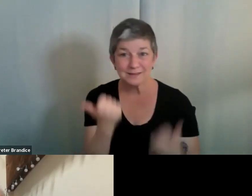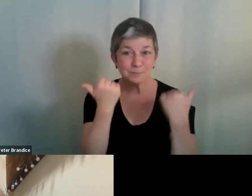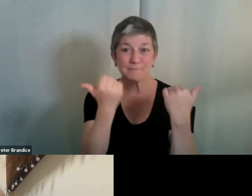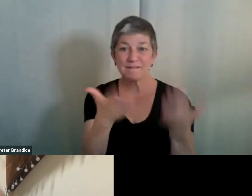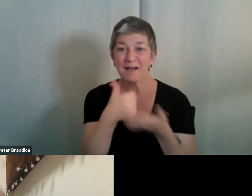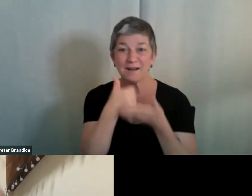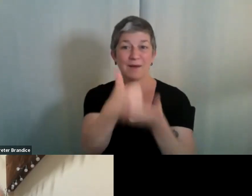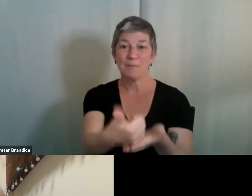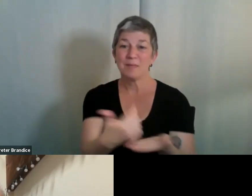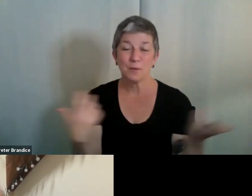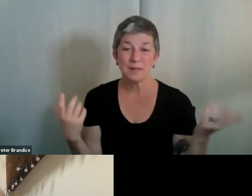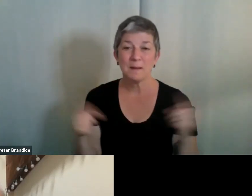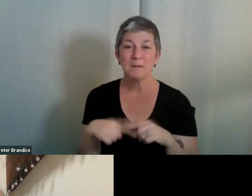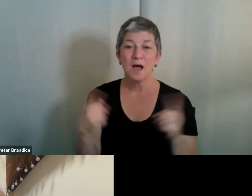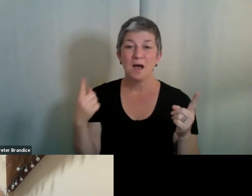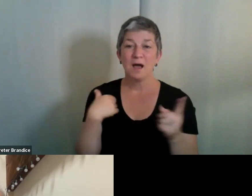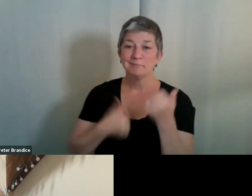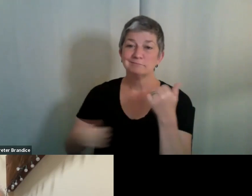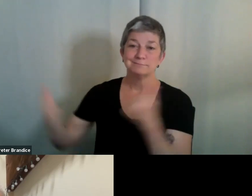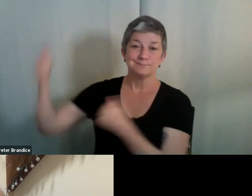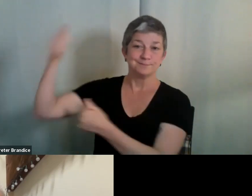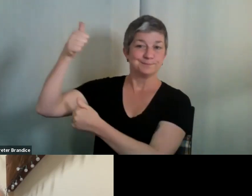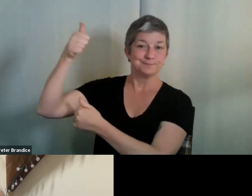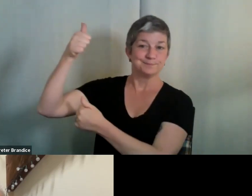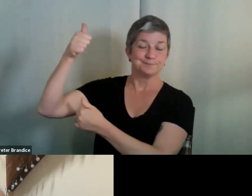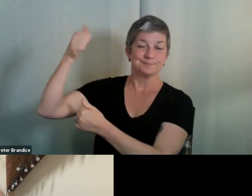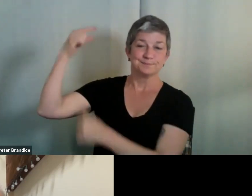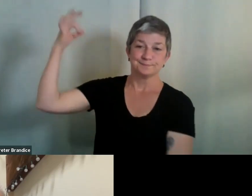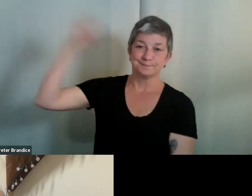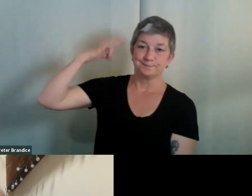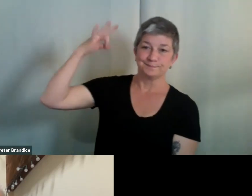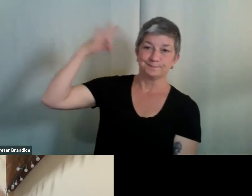on. But I had my principal above me saying Absolutely not. They